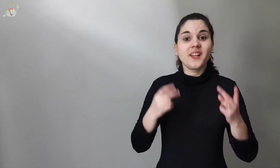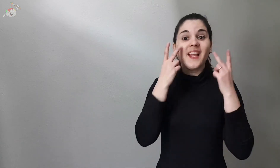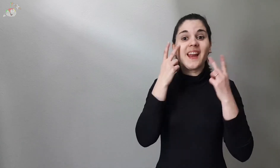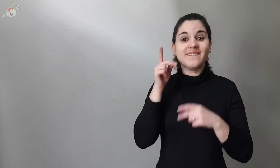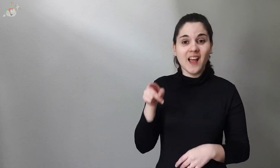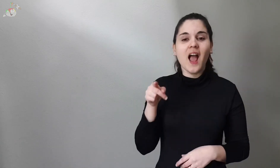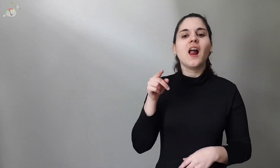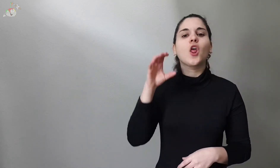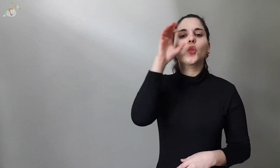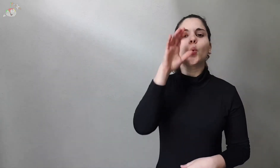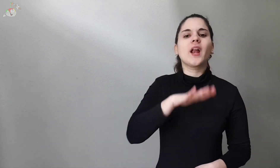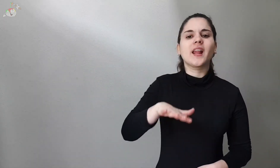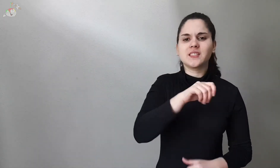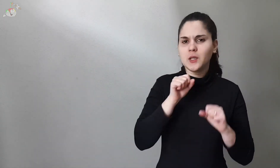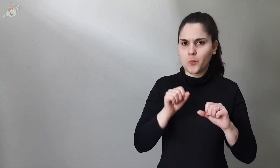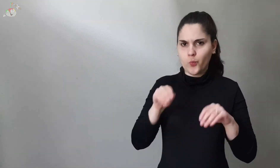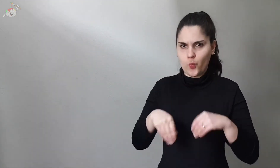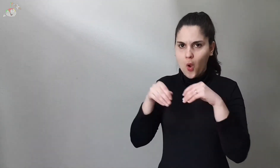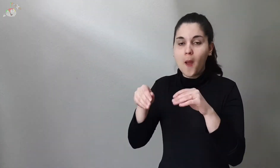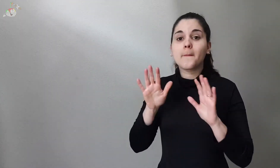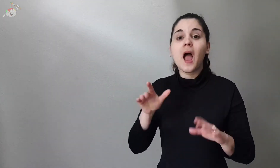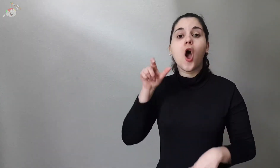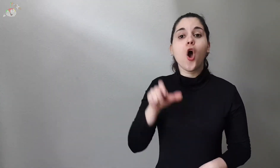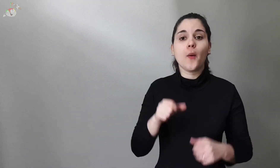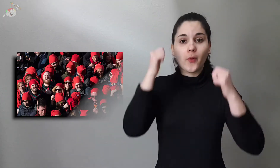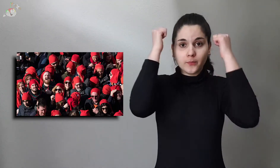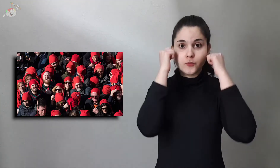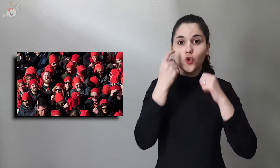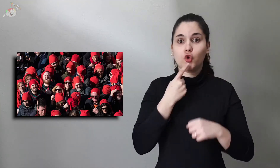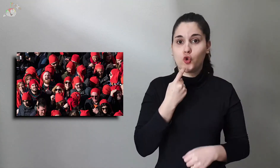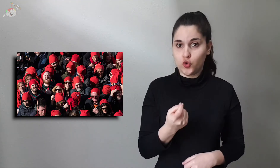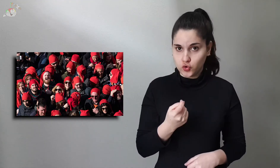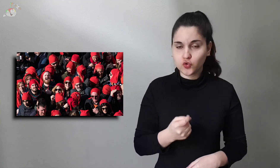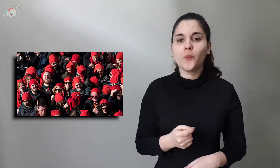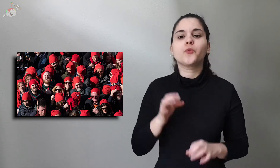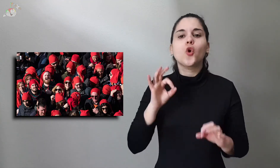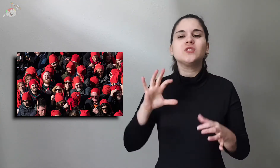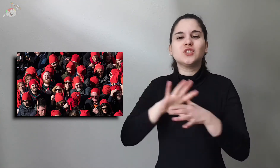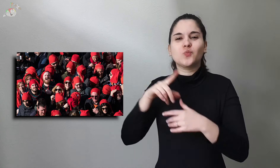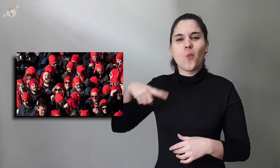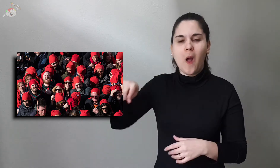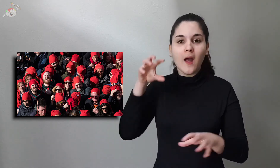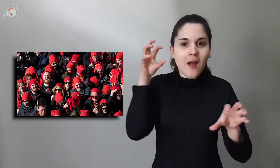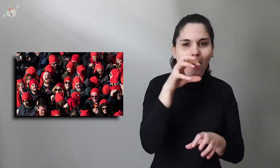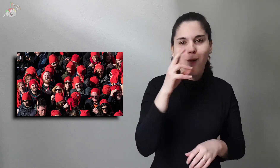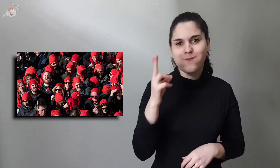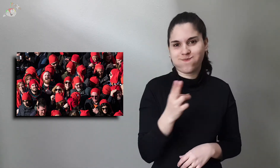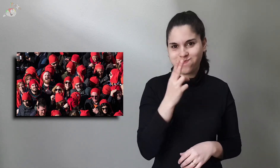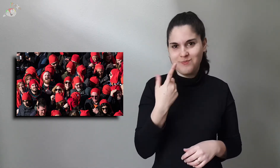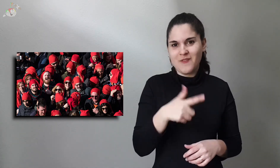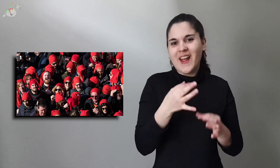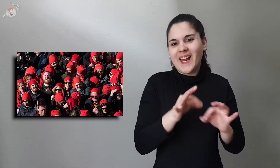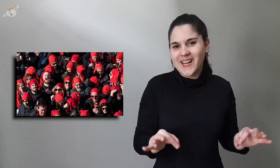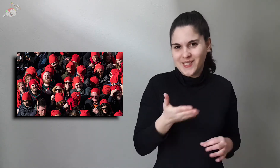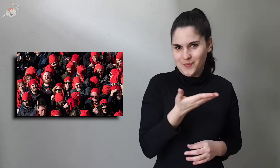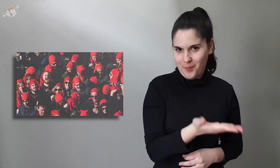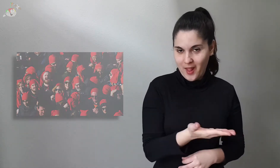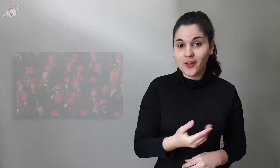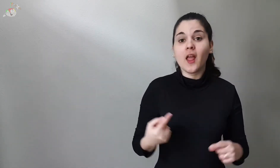Tourists can participate in the Carnival but they must wear the red cap so the teams cannot pull at them to respect them.